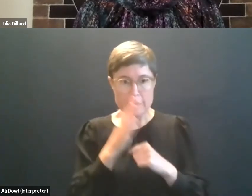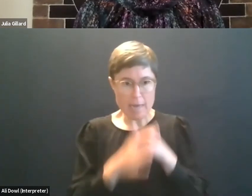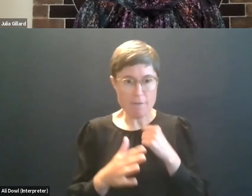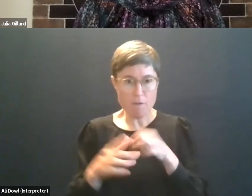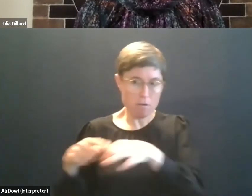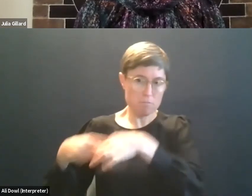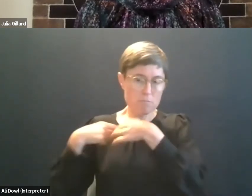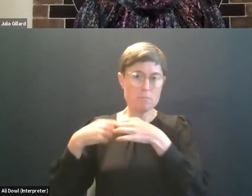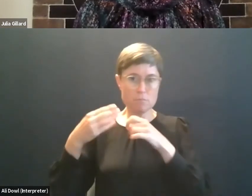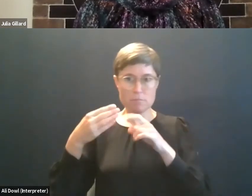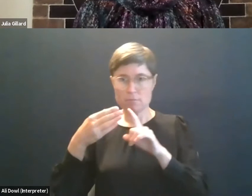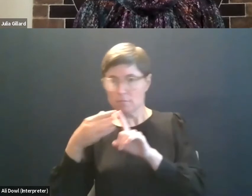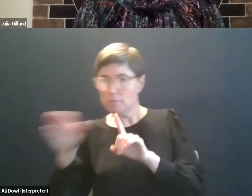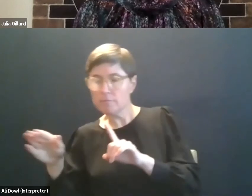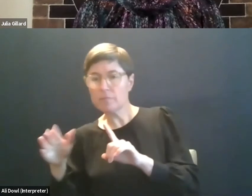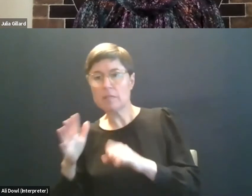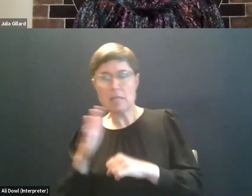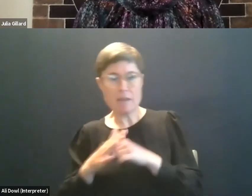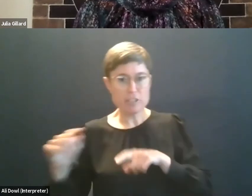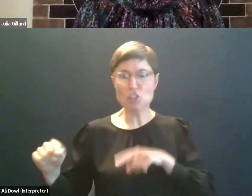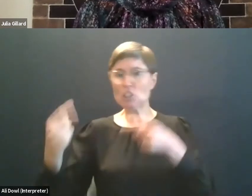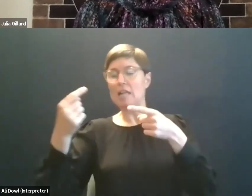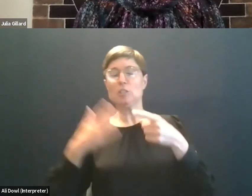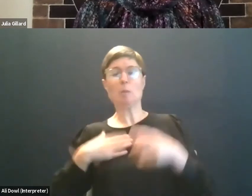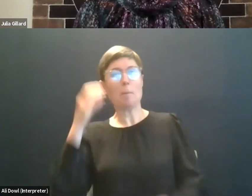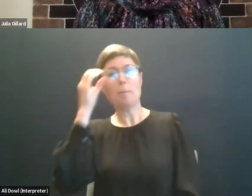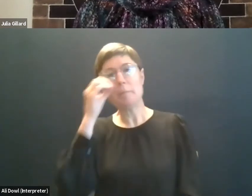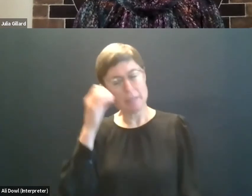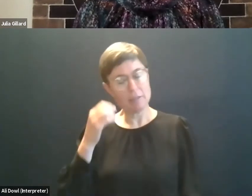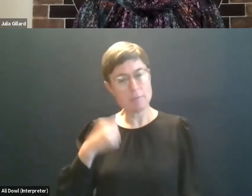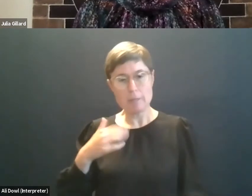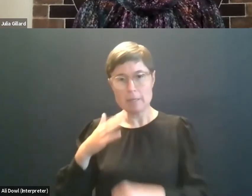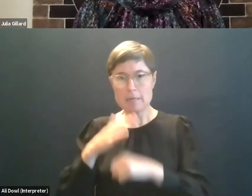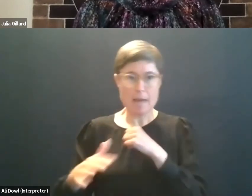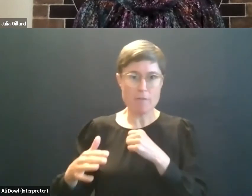the counter points, to get the challenge, to develop critical thinking.